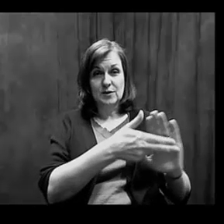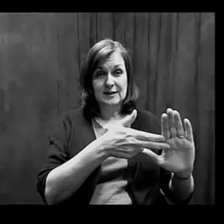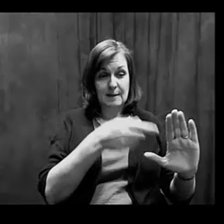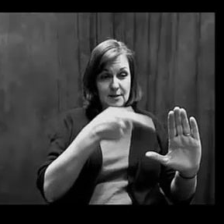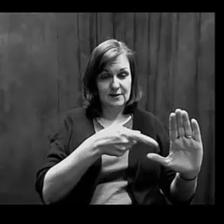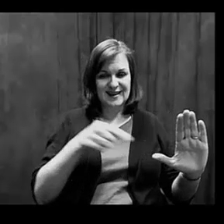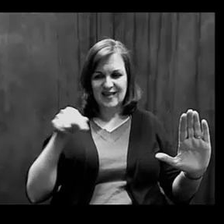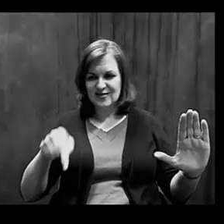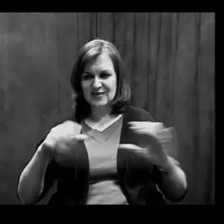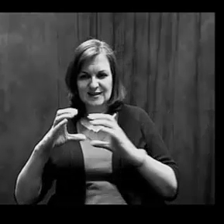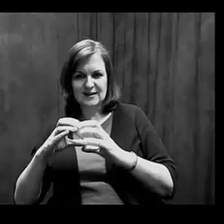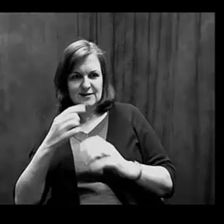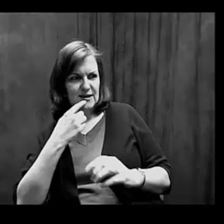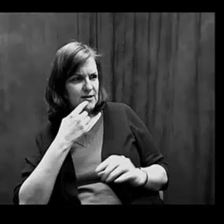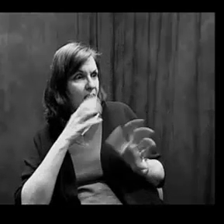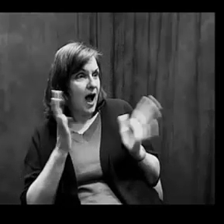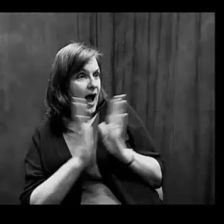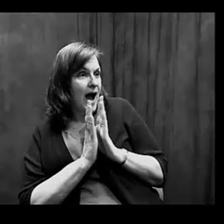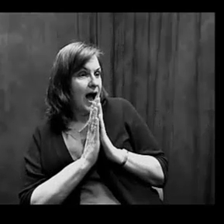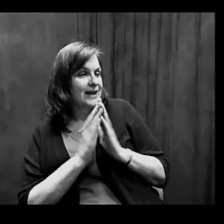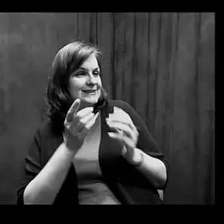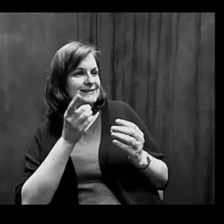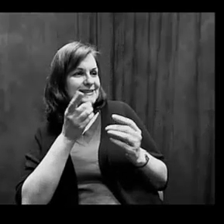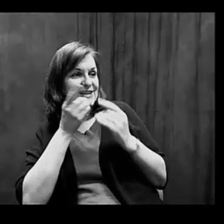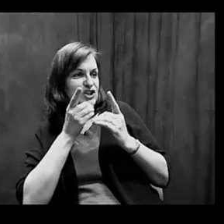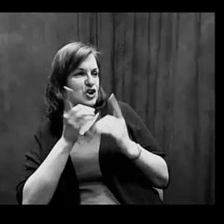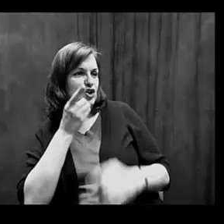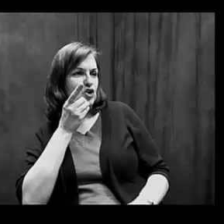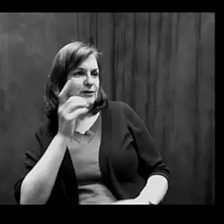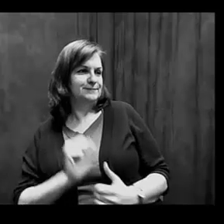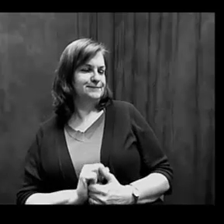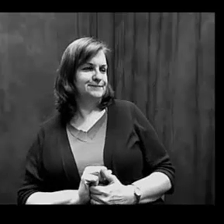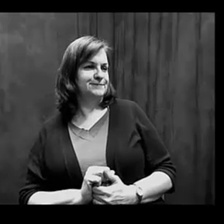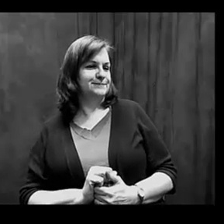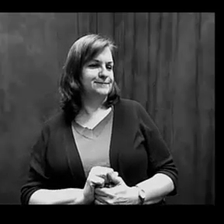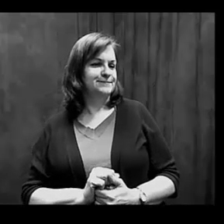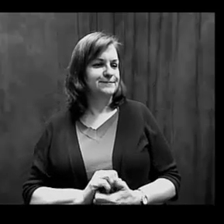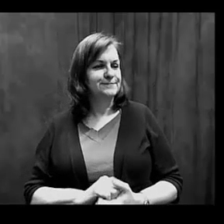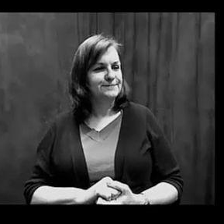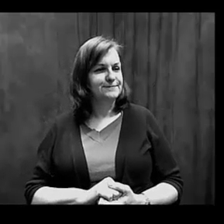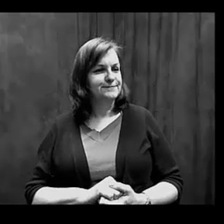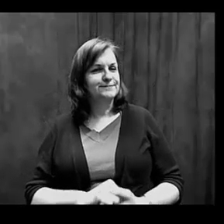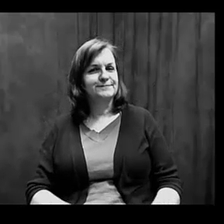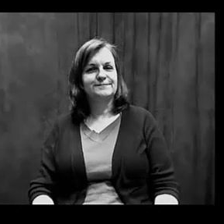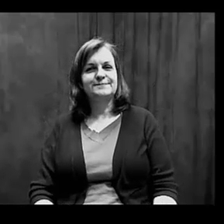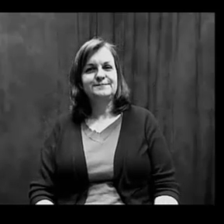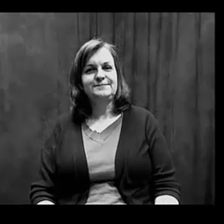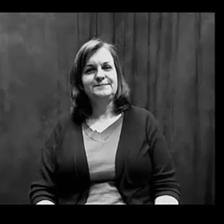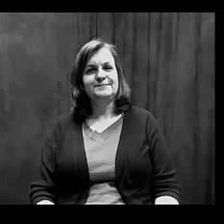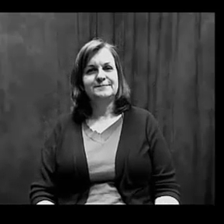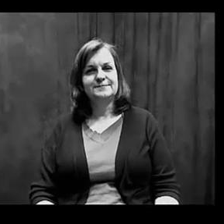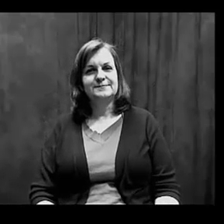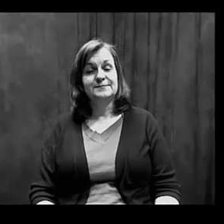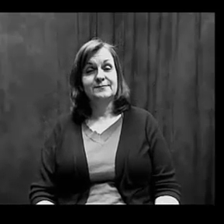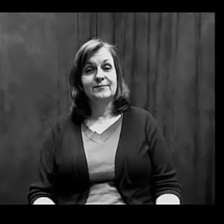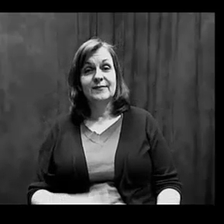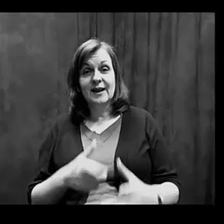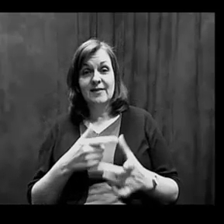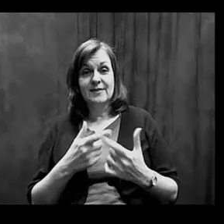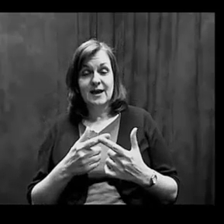and when it does this cell goes -- DINNER!